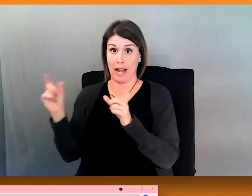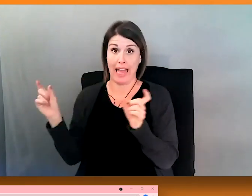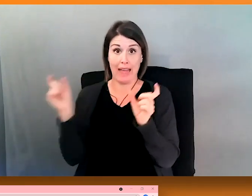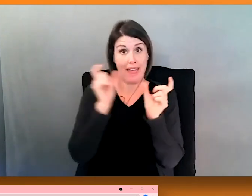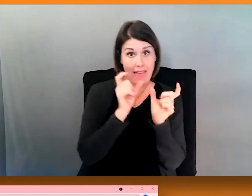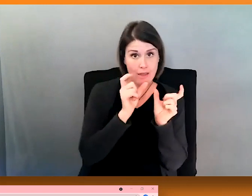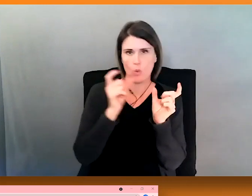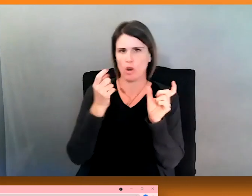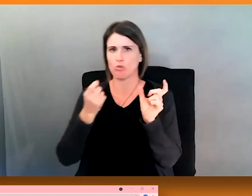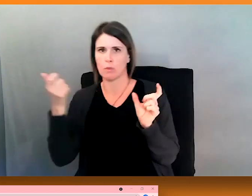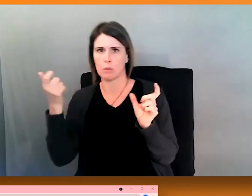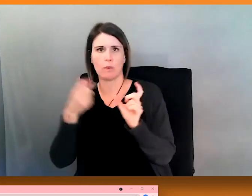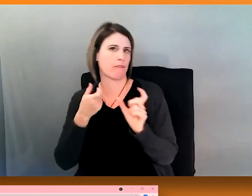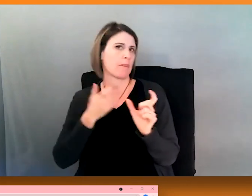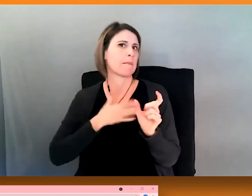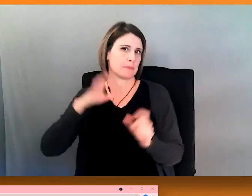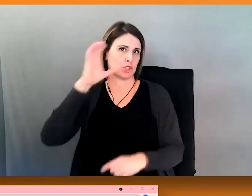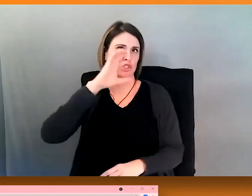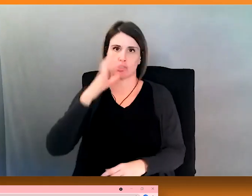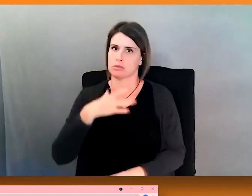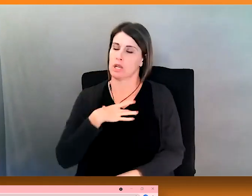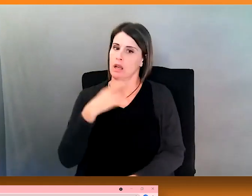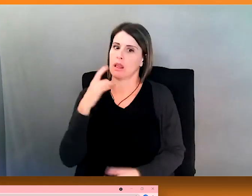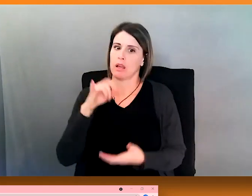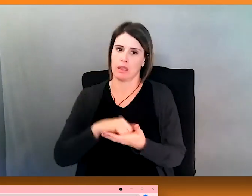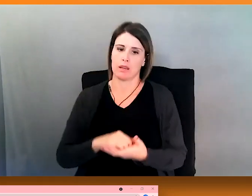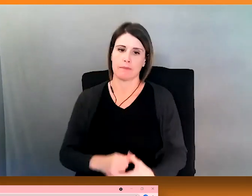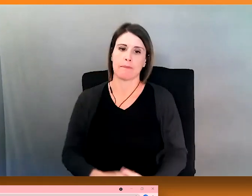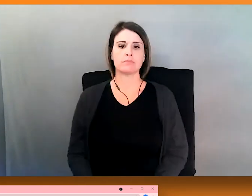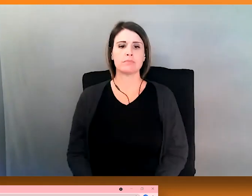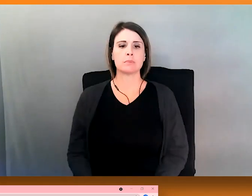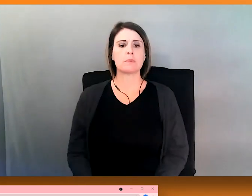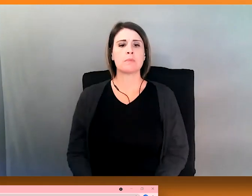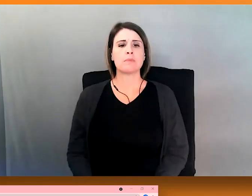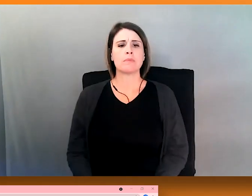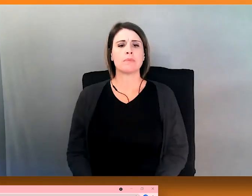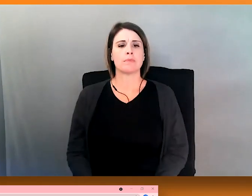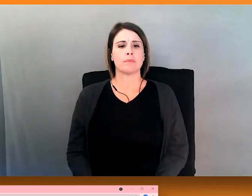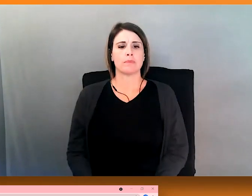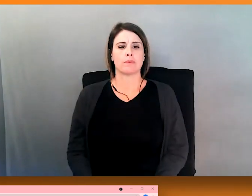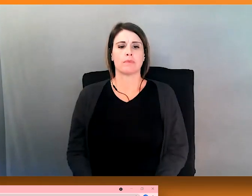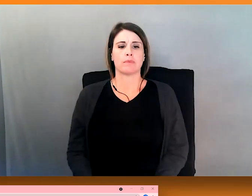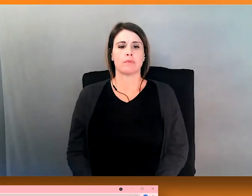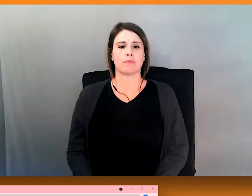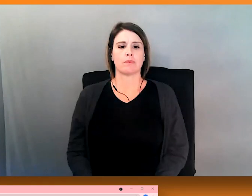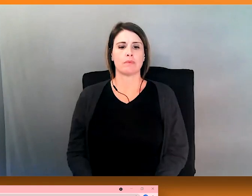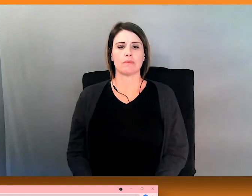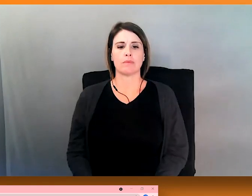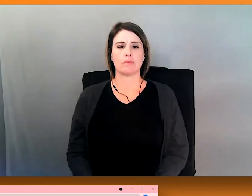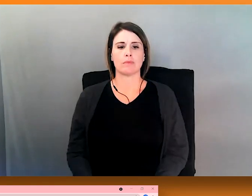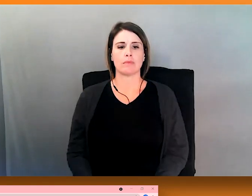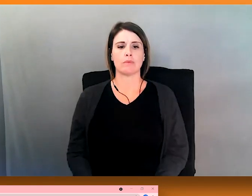from the search. And I want to point out